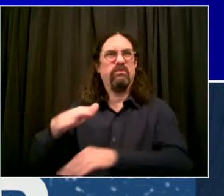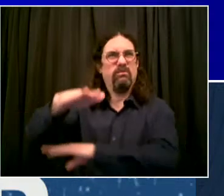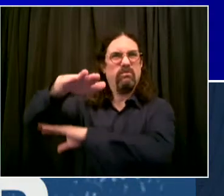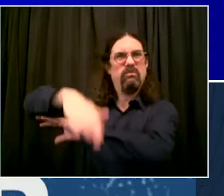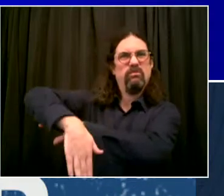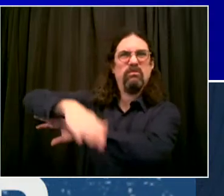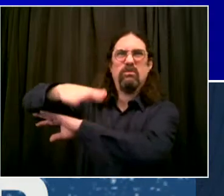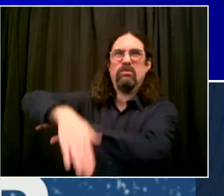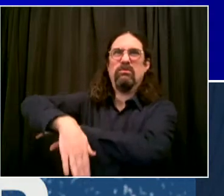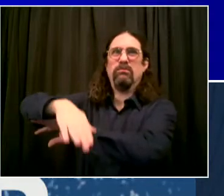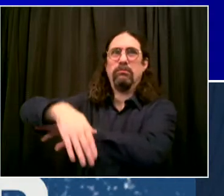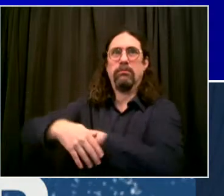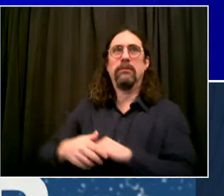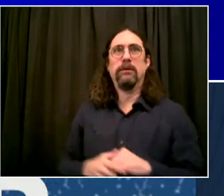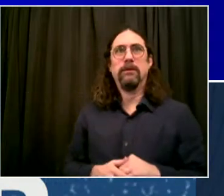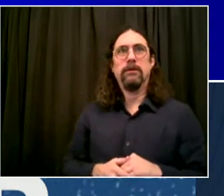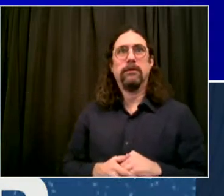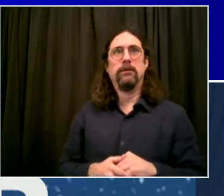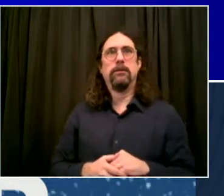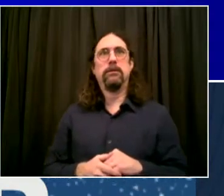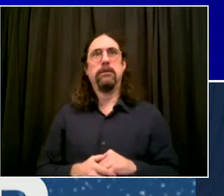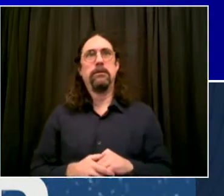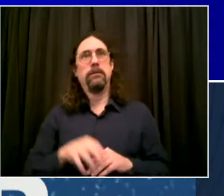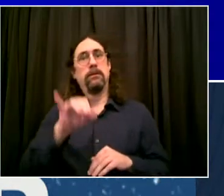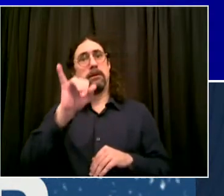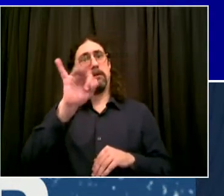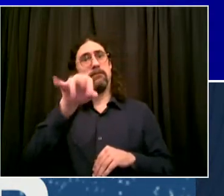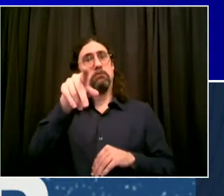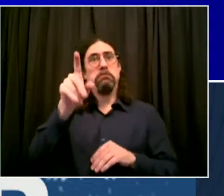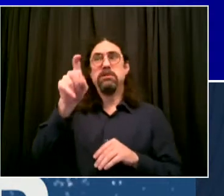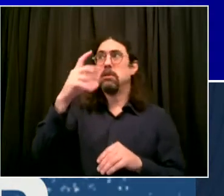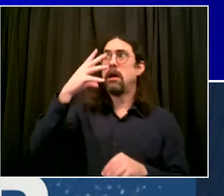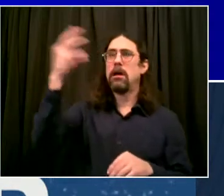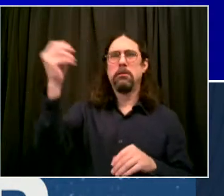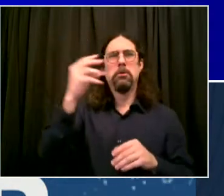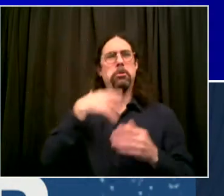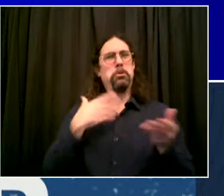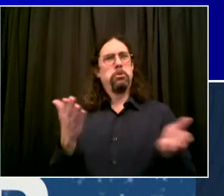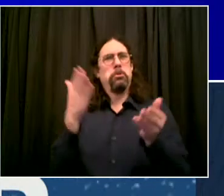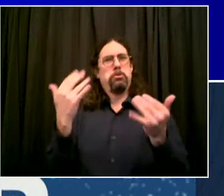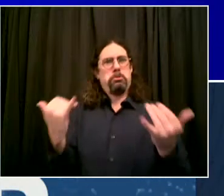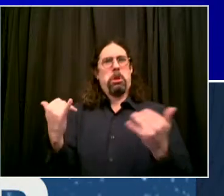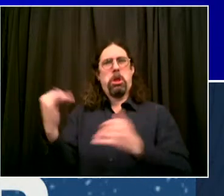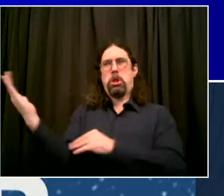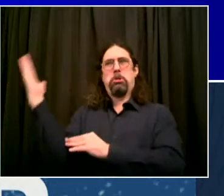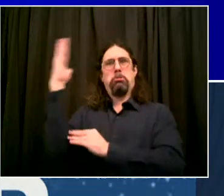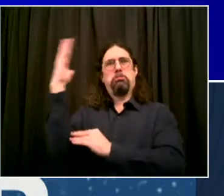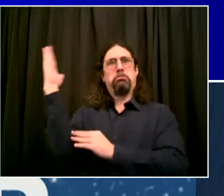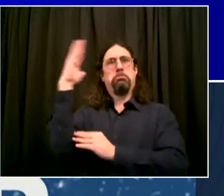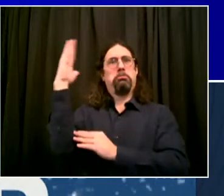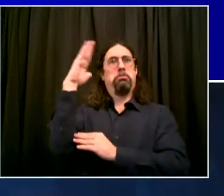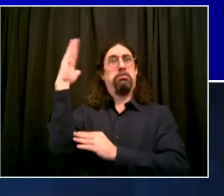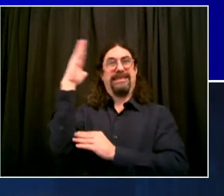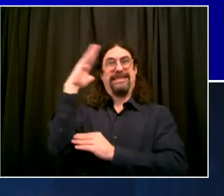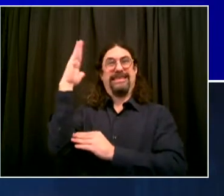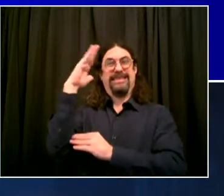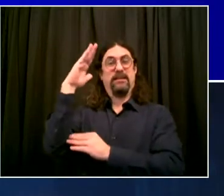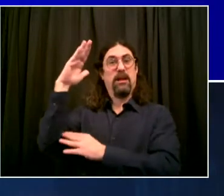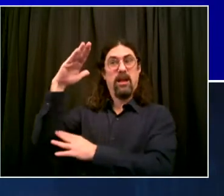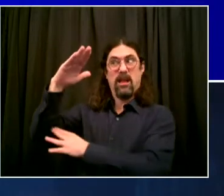CAN STAY HOME, STAY Y OMHE, IF YOU TAKE MASS TRANSIT, TAKE MASS TRANSIT. IF YOU CAN GET OUT EARRLIERR, IT'S GOING G TO